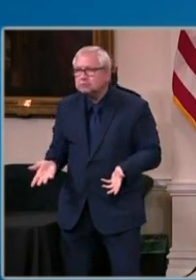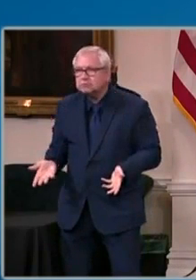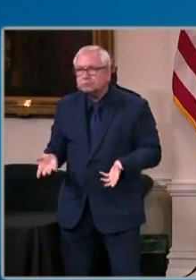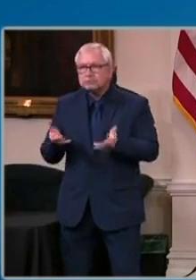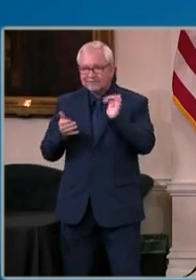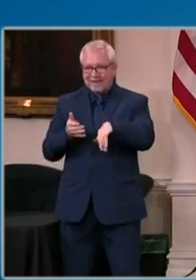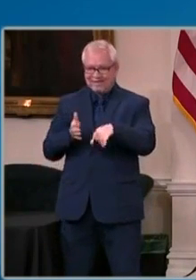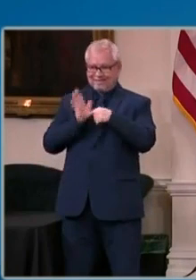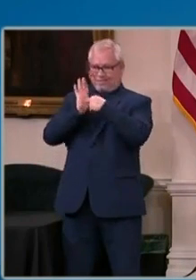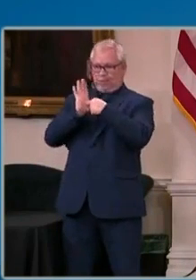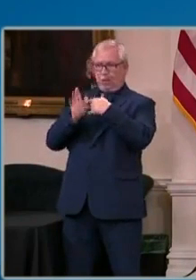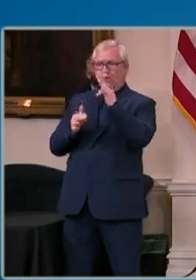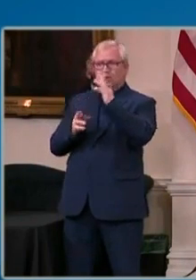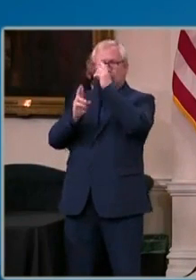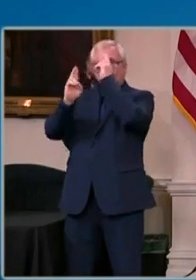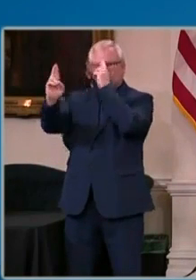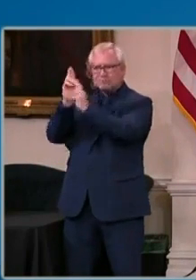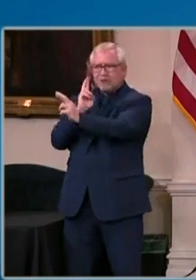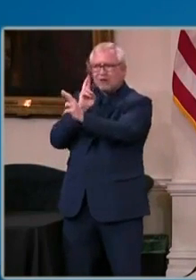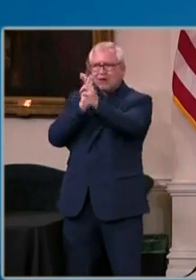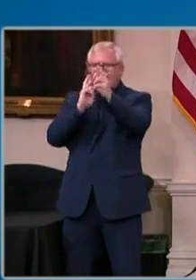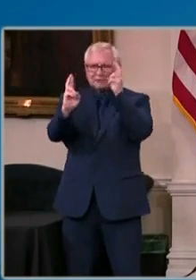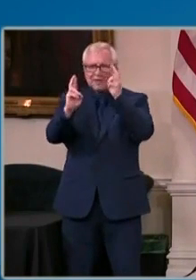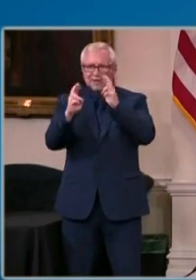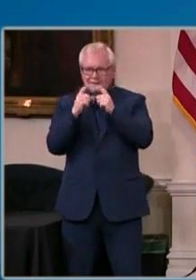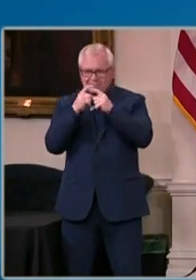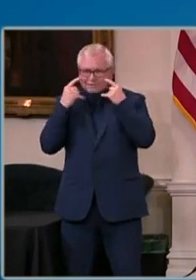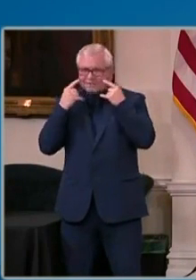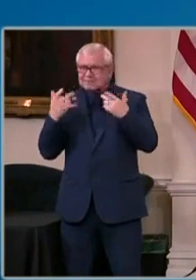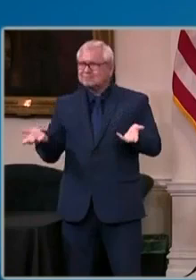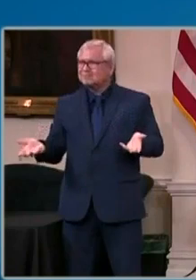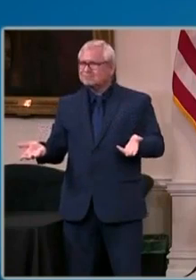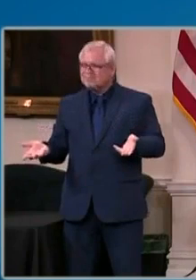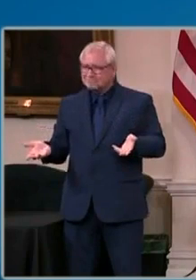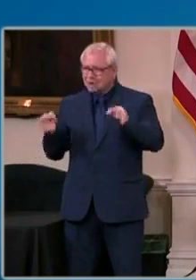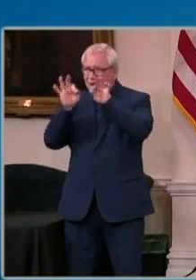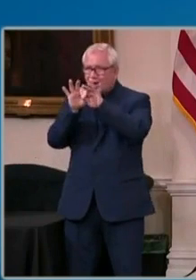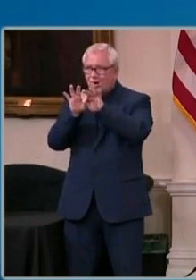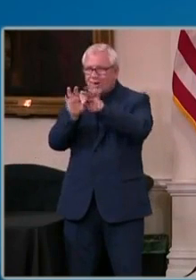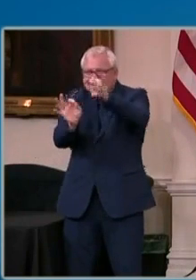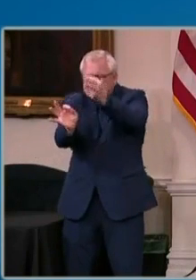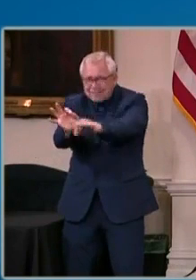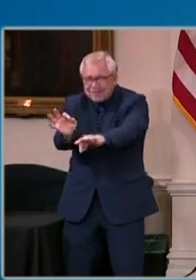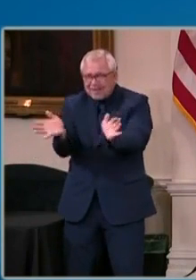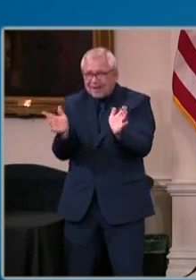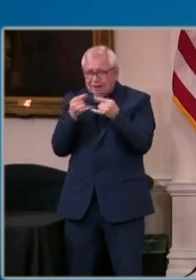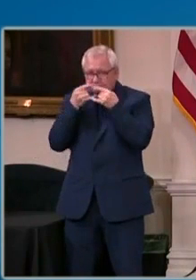IT IS SIMPLE. WEARING A MASK IS A SIGN OF RESPECT.